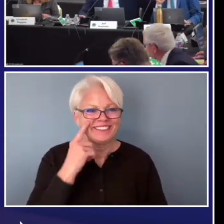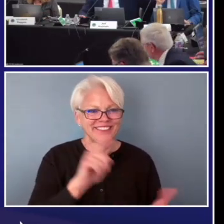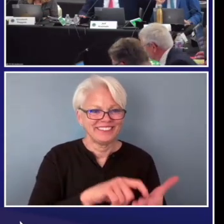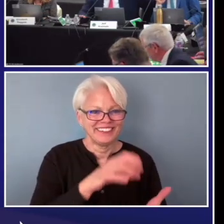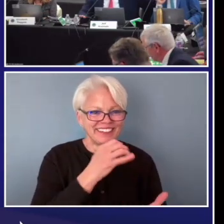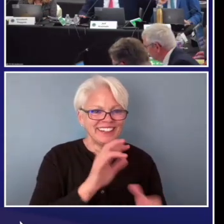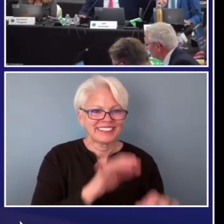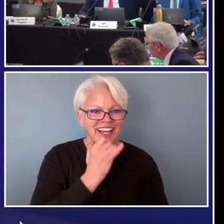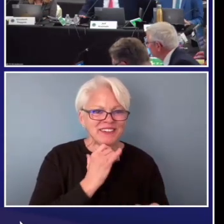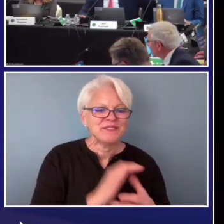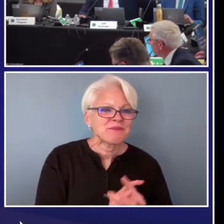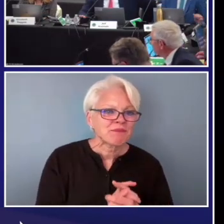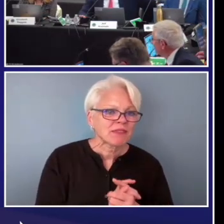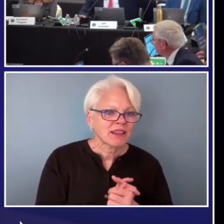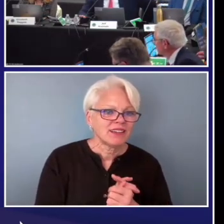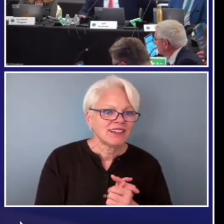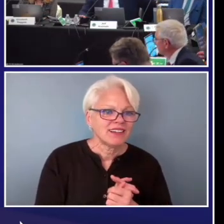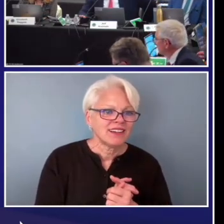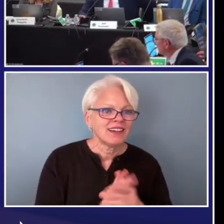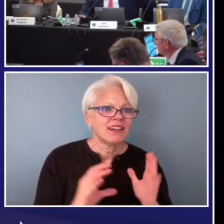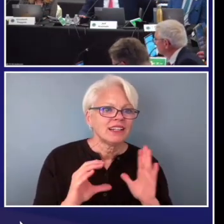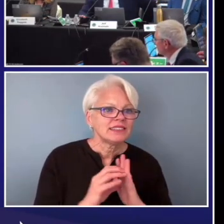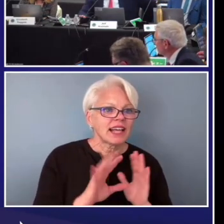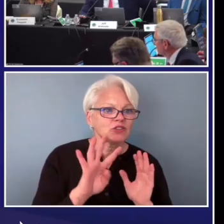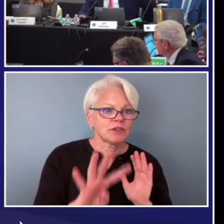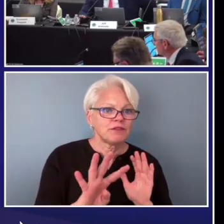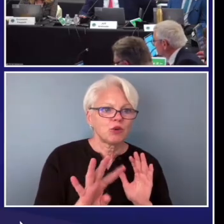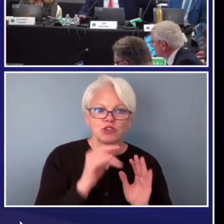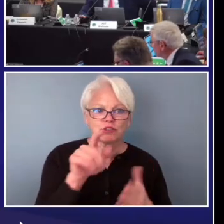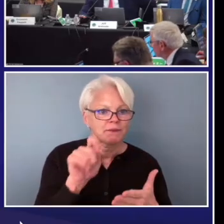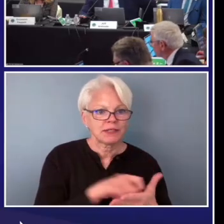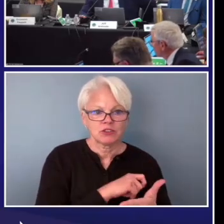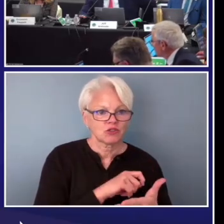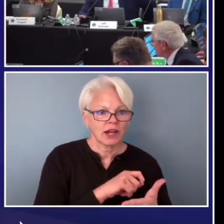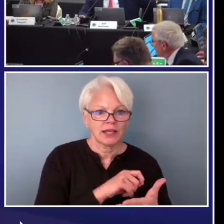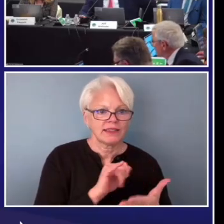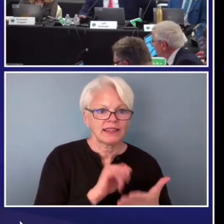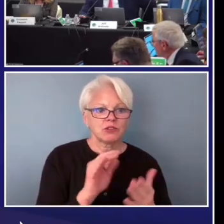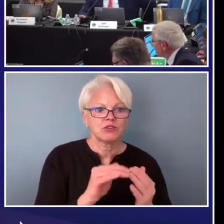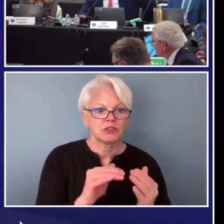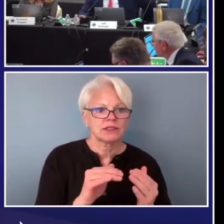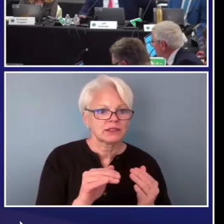Actually, section 4 should not be a strike. It looks like that was an extra character that got introduced somewhere in the process.